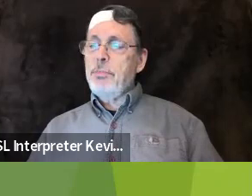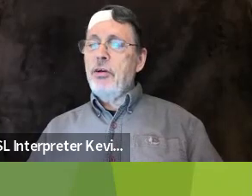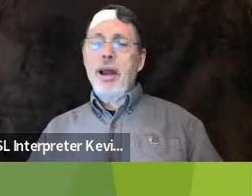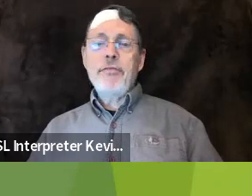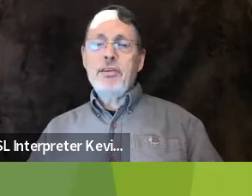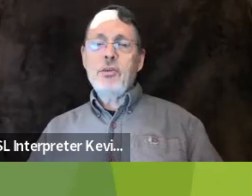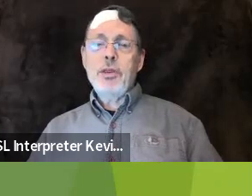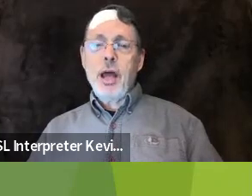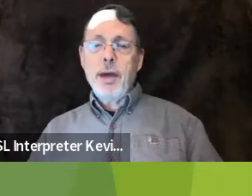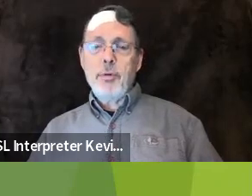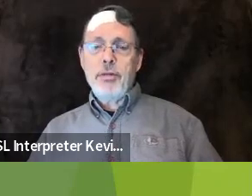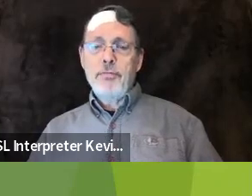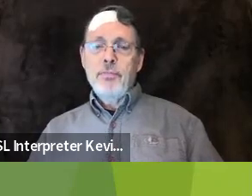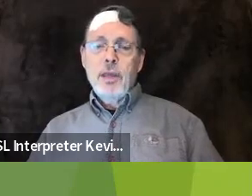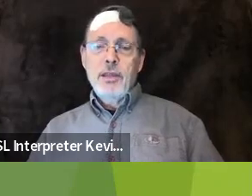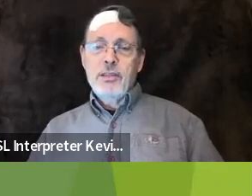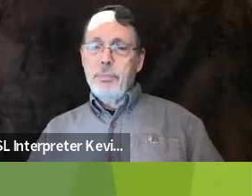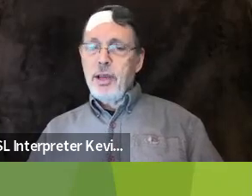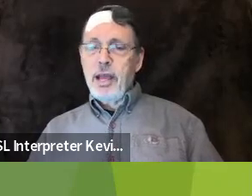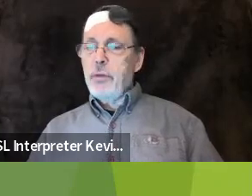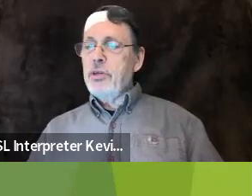paragraph, and this is what they come up with. This is the plain language.